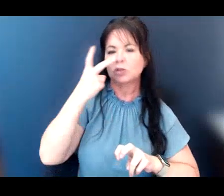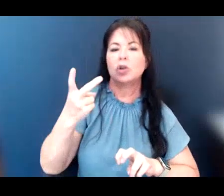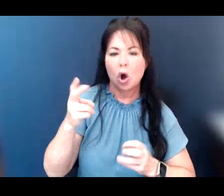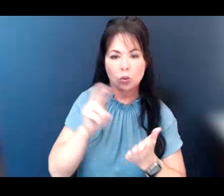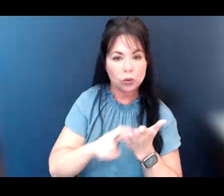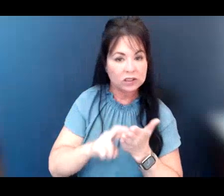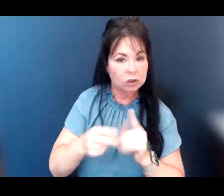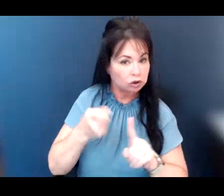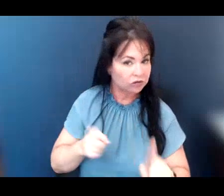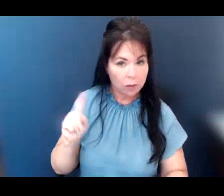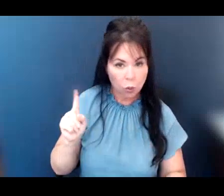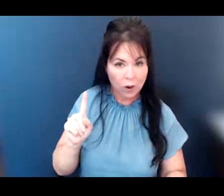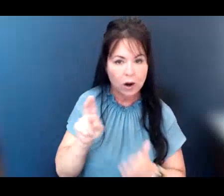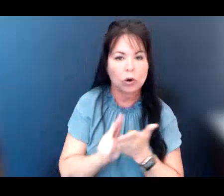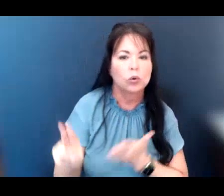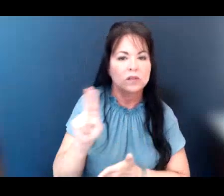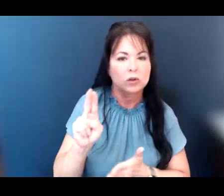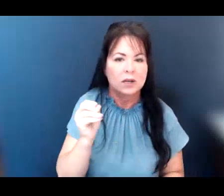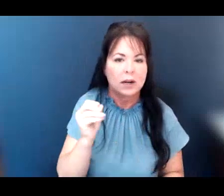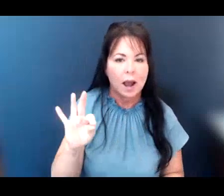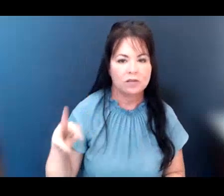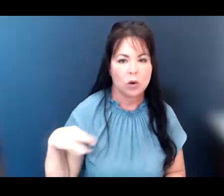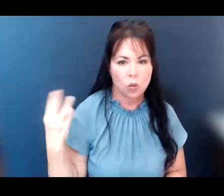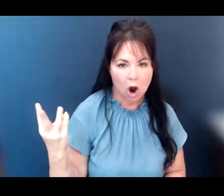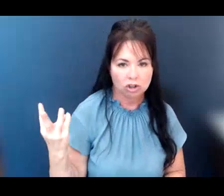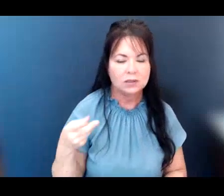some testing on various AI tools for accessibility.